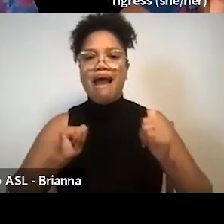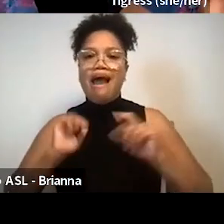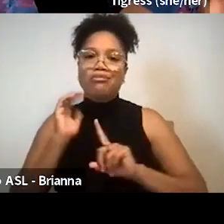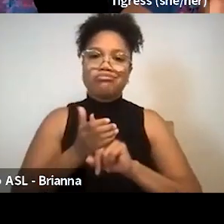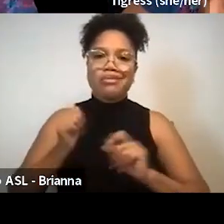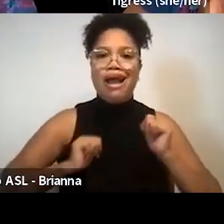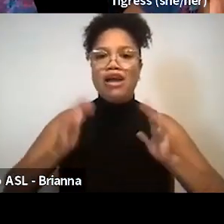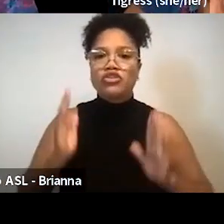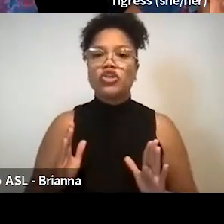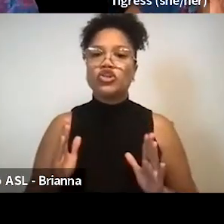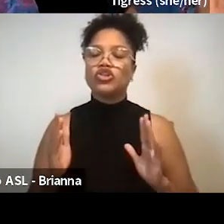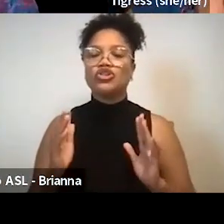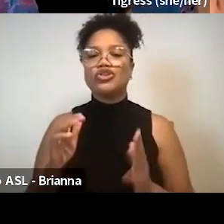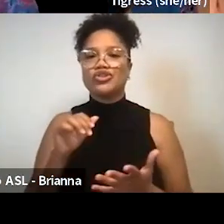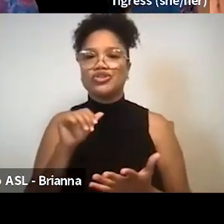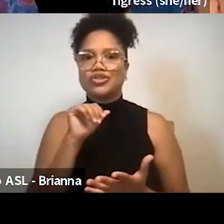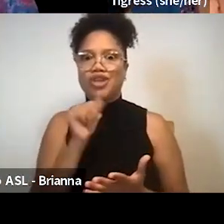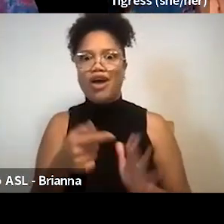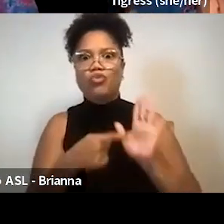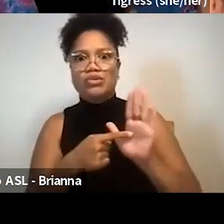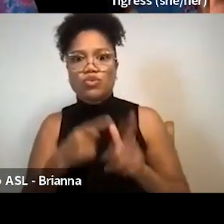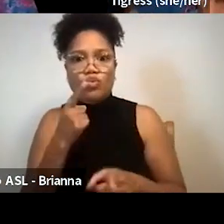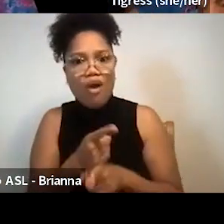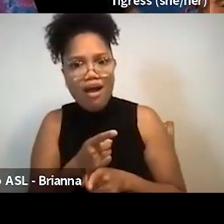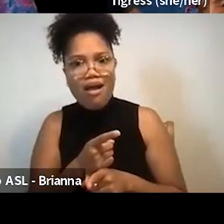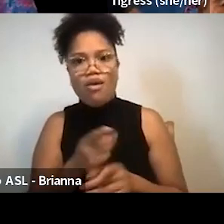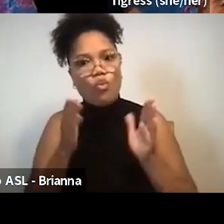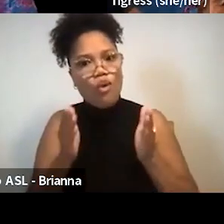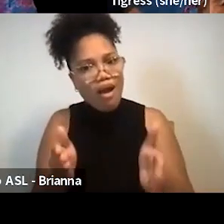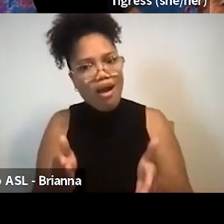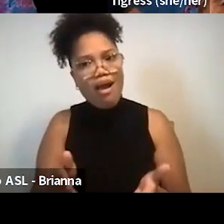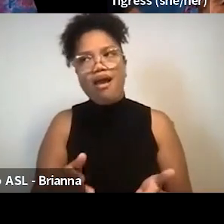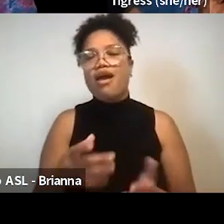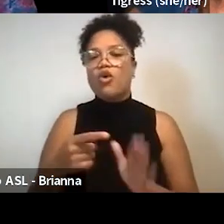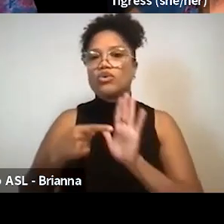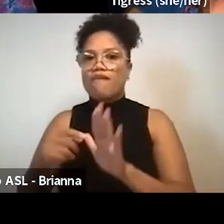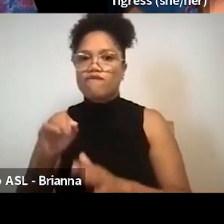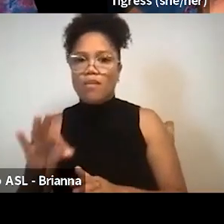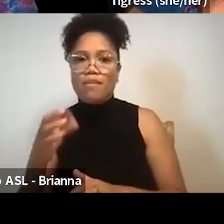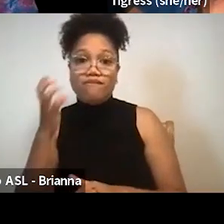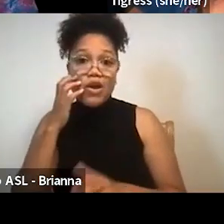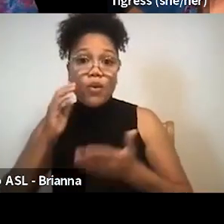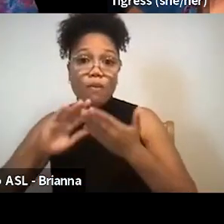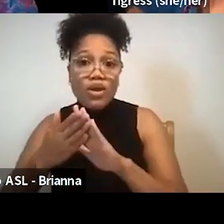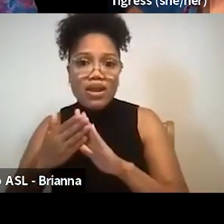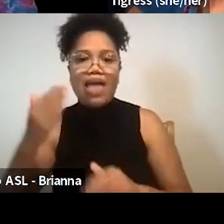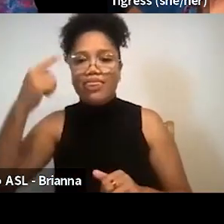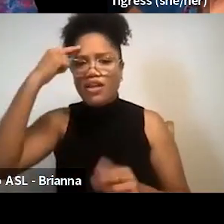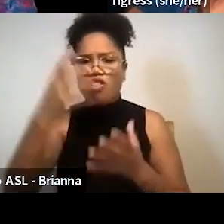the conversation and through the tireless work of the community. I think a lot of that people feel